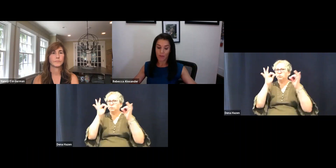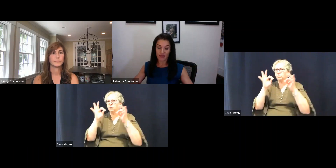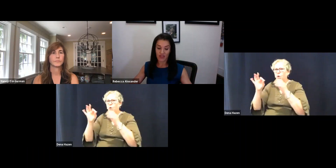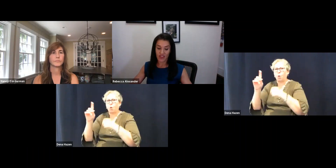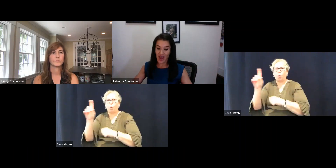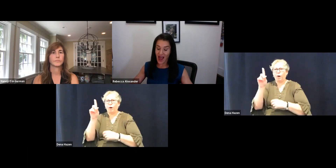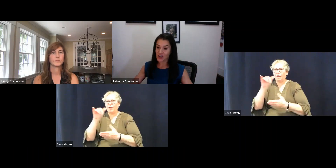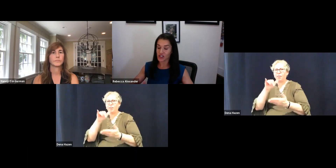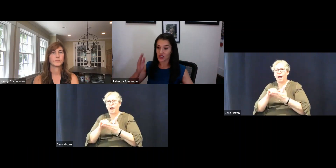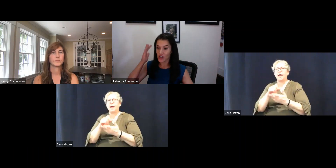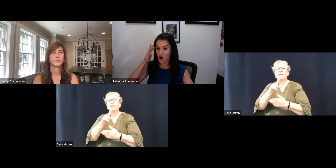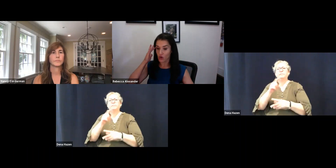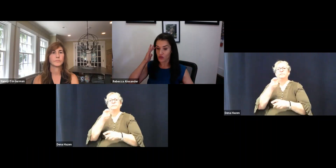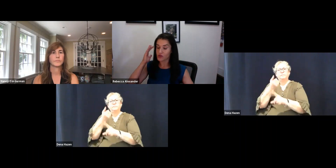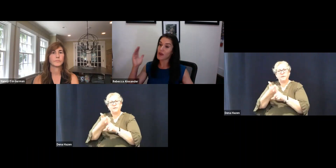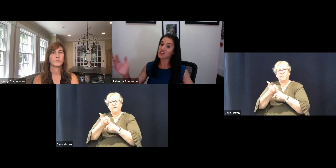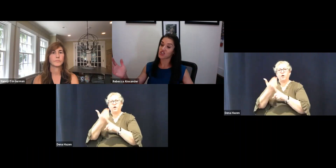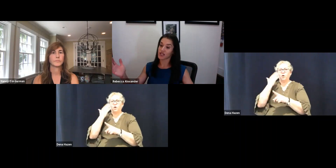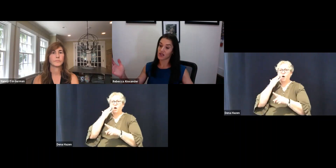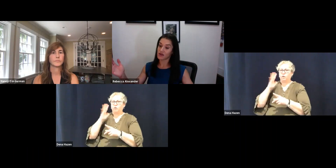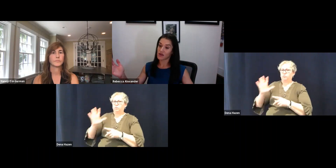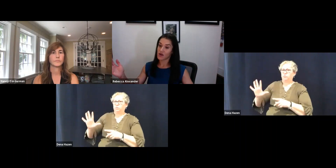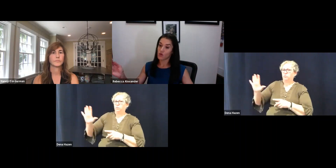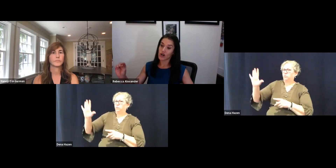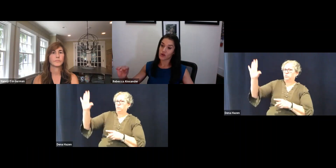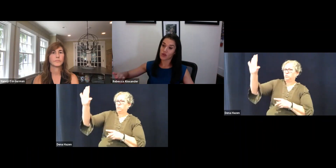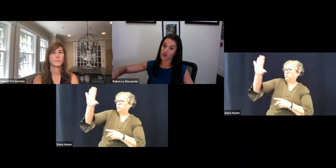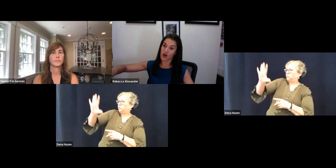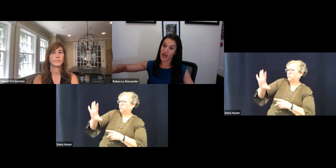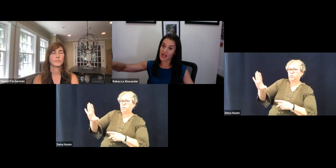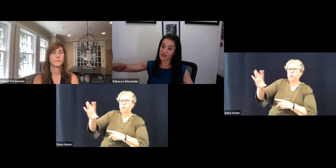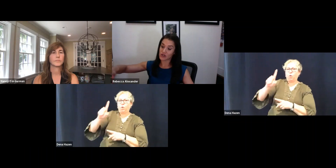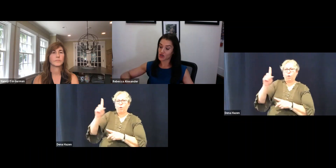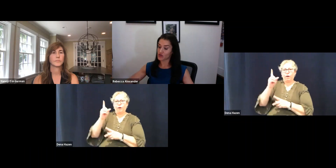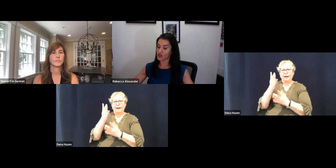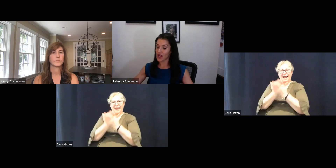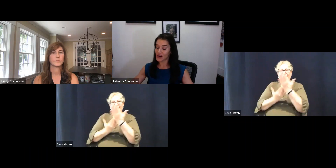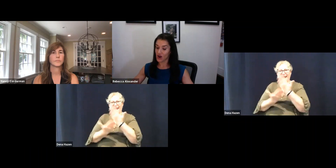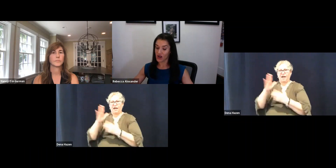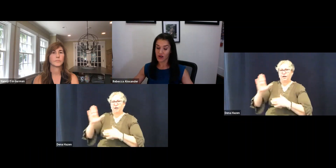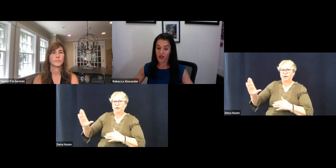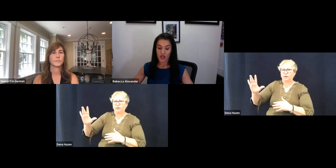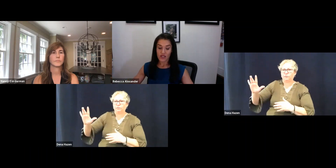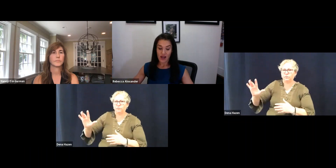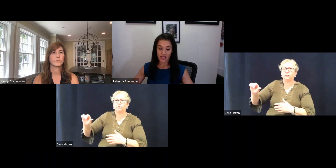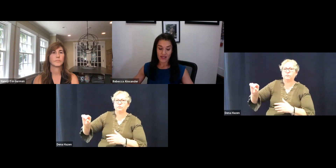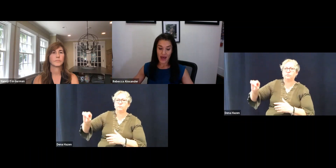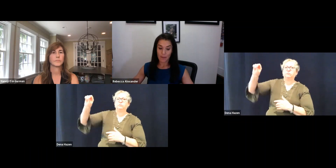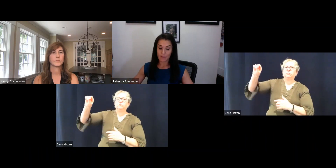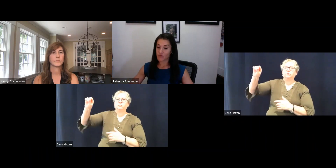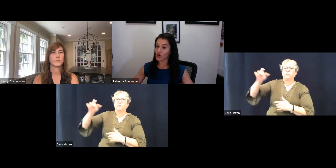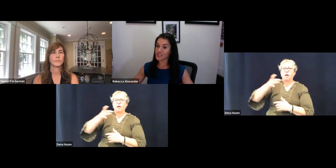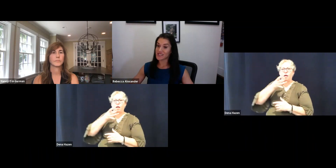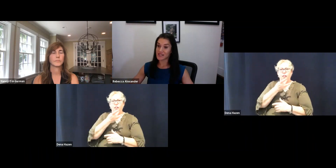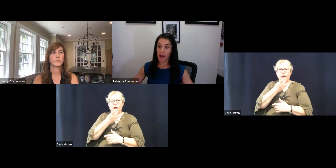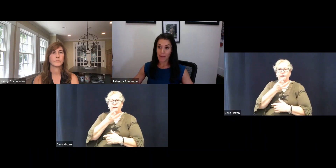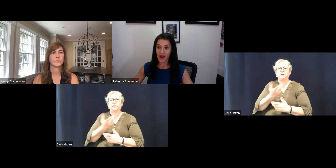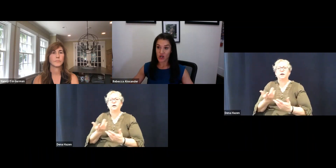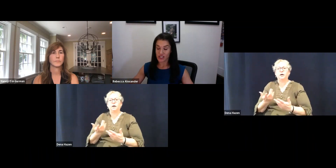but that they actually know spatially where to put their hand to turn the light on. Telling them, for instance, my parents